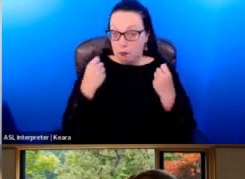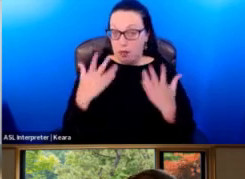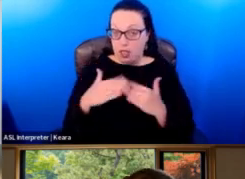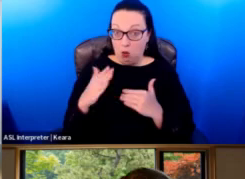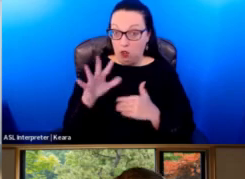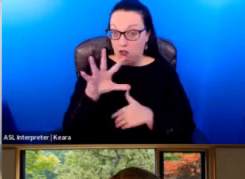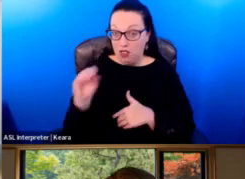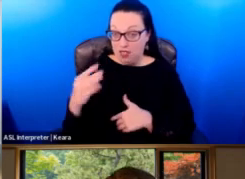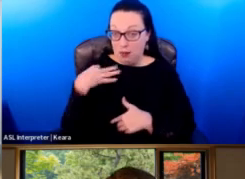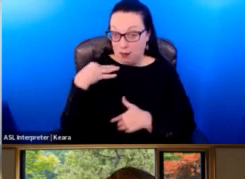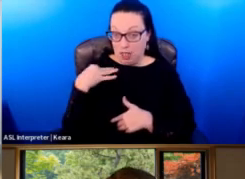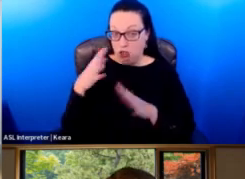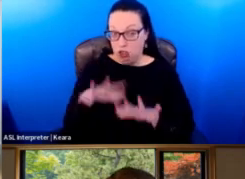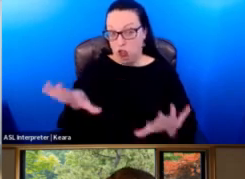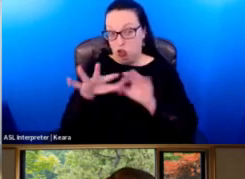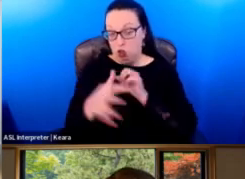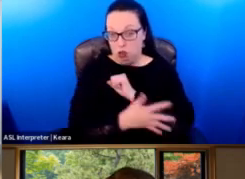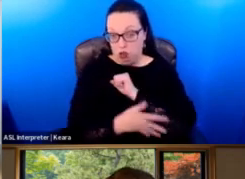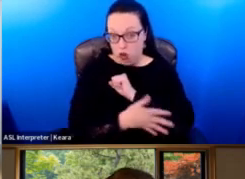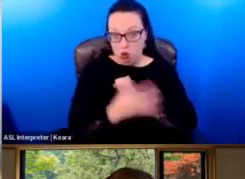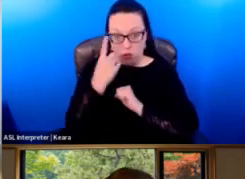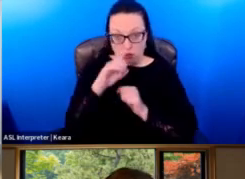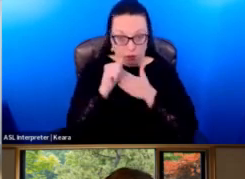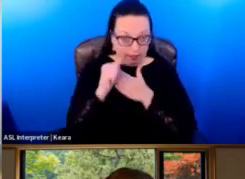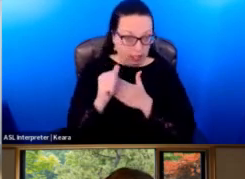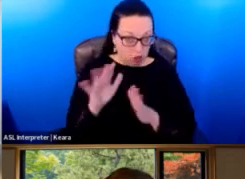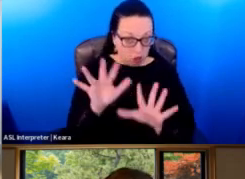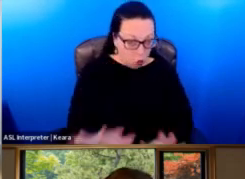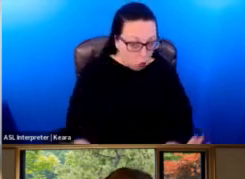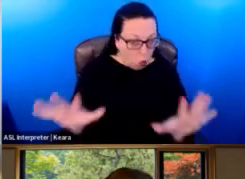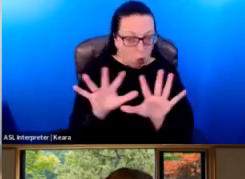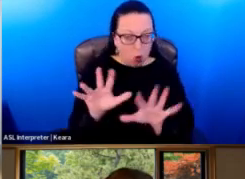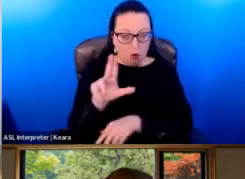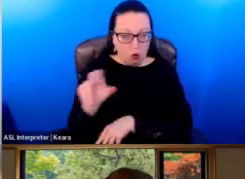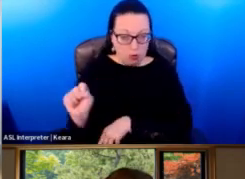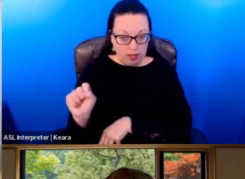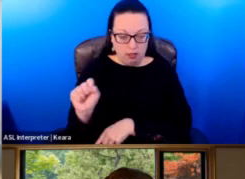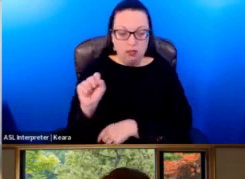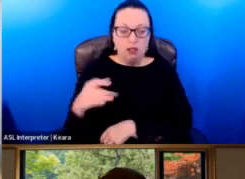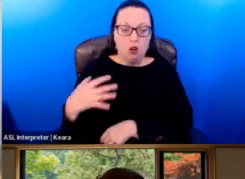applications across the country from leaders all over the US who apply to participate to help